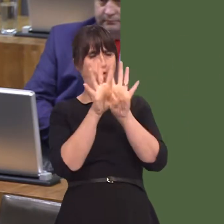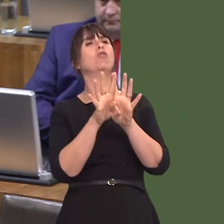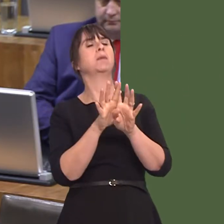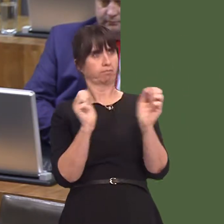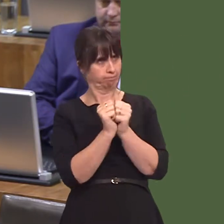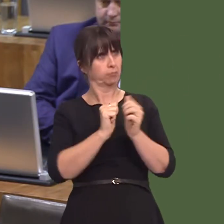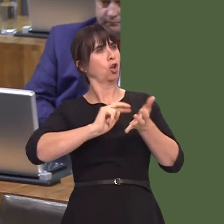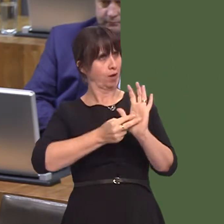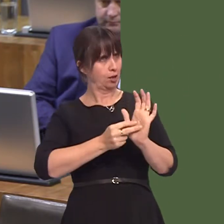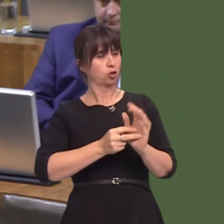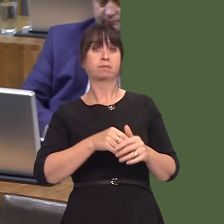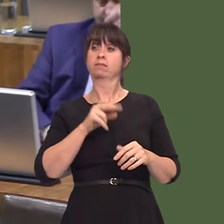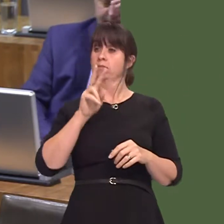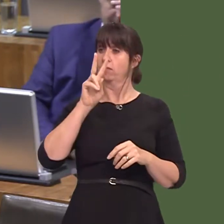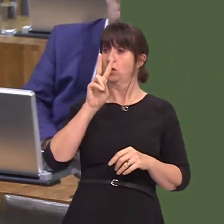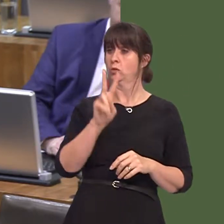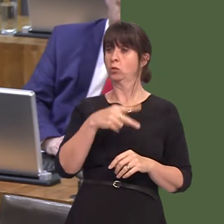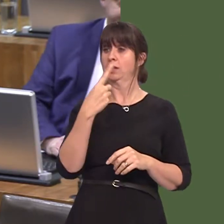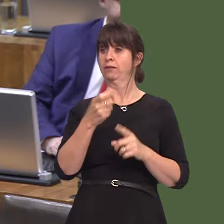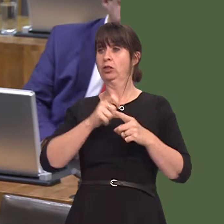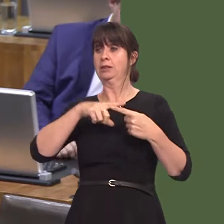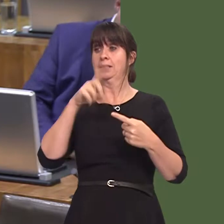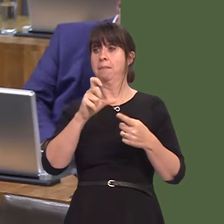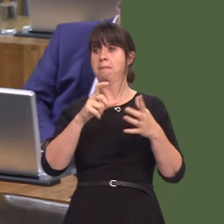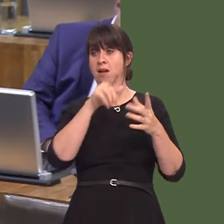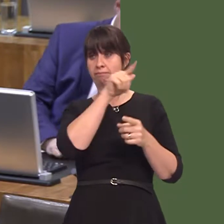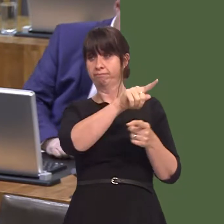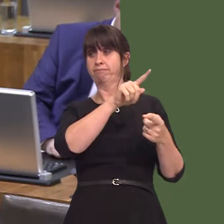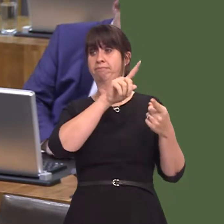On 21 December last year, we signposted RDAU to publish data.